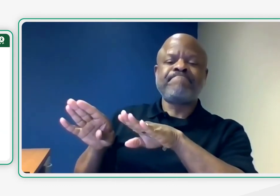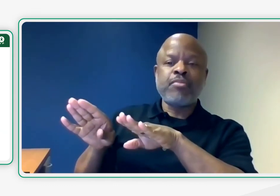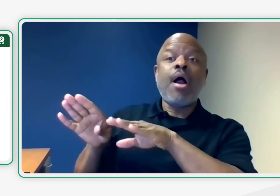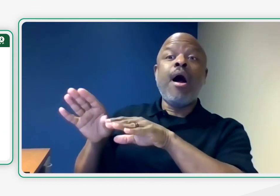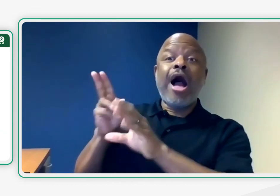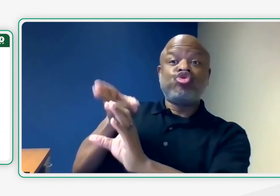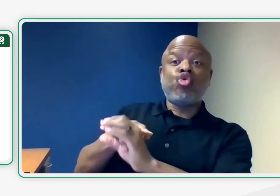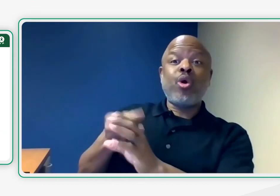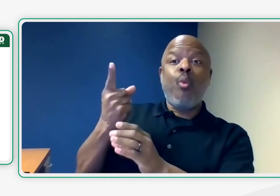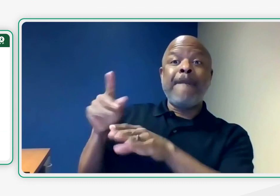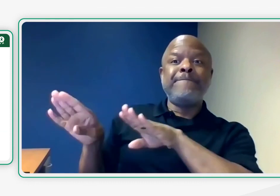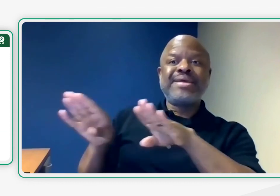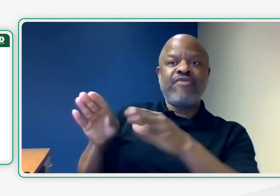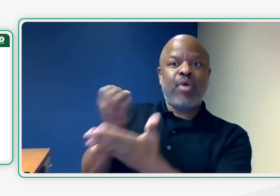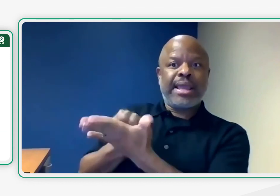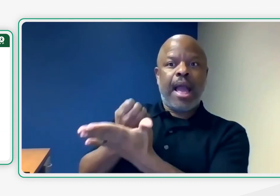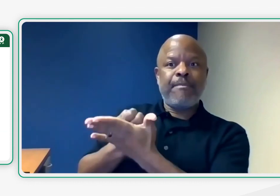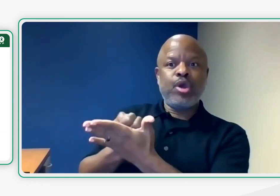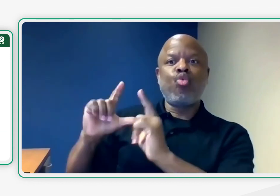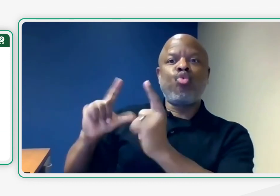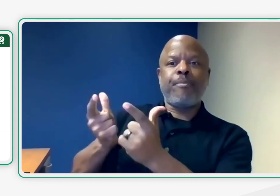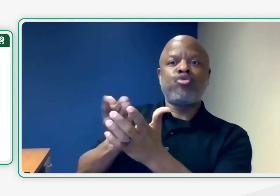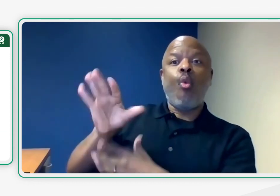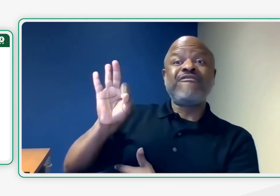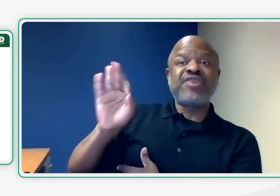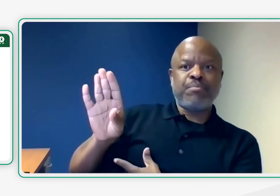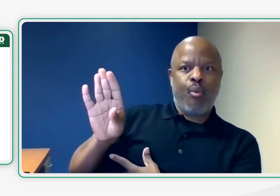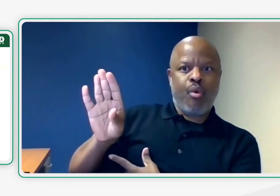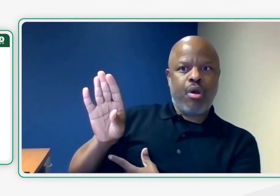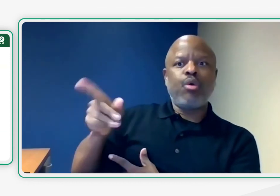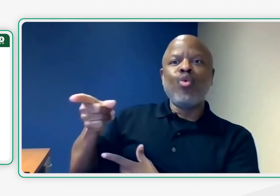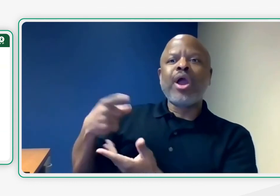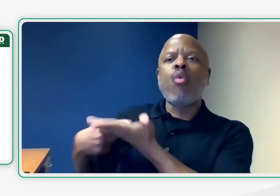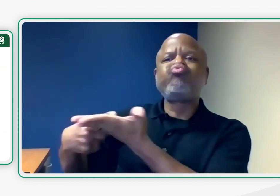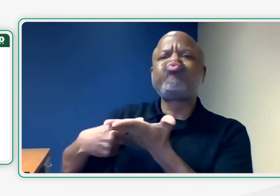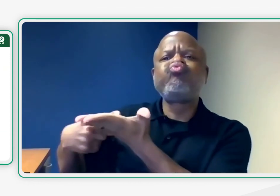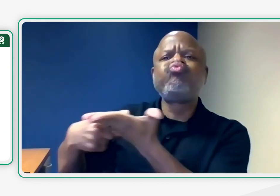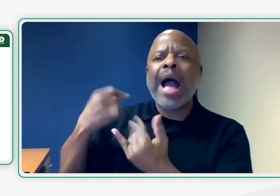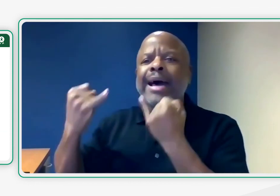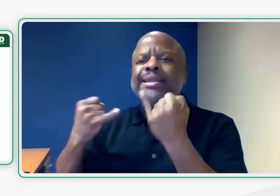the one group that I enjoy . . . I joined a behavioral economic